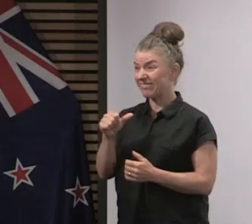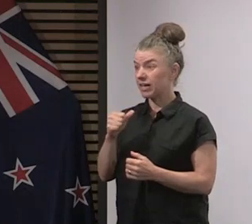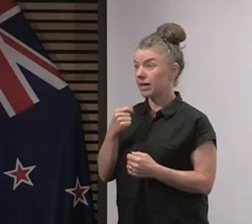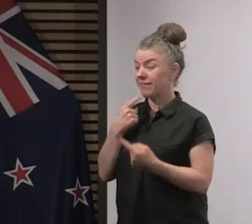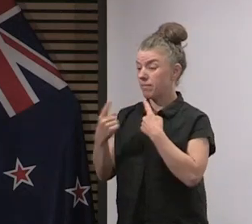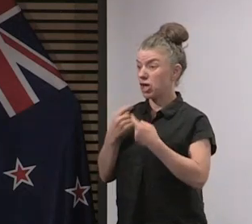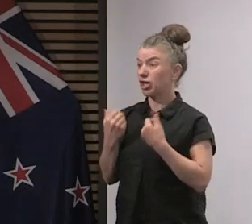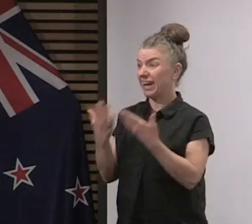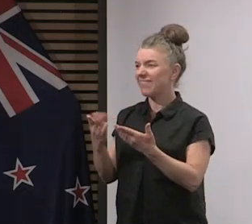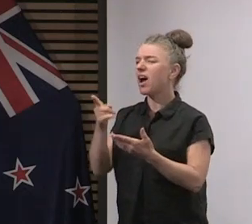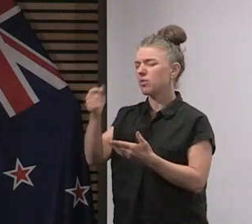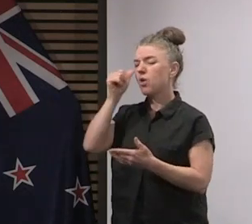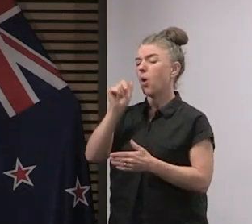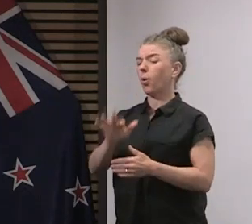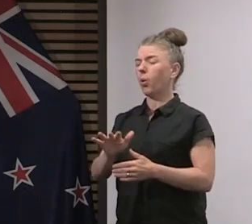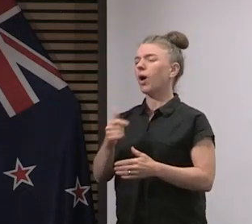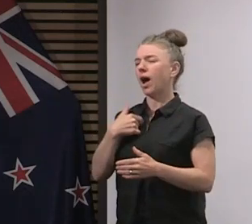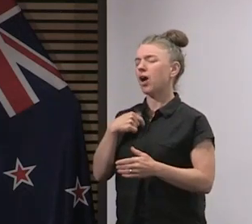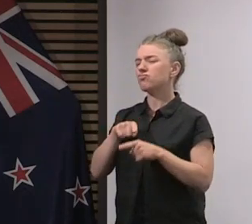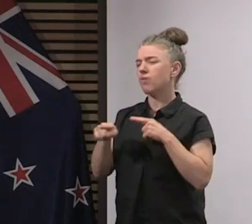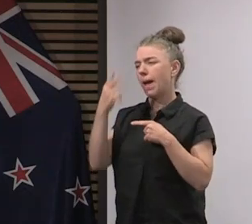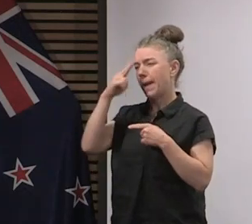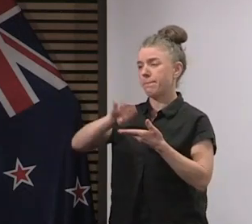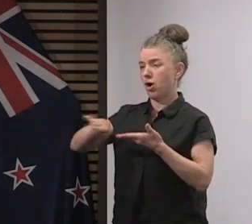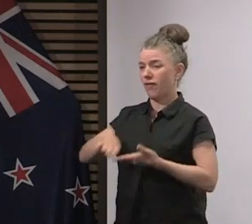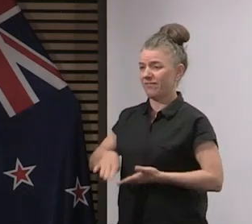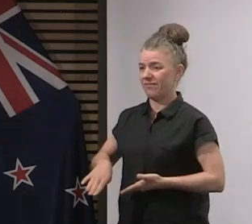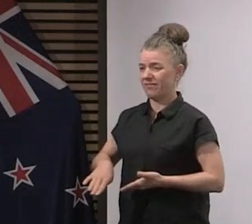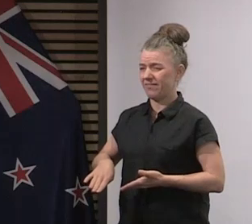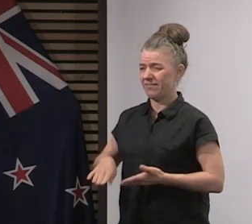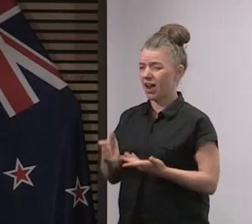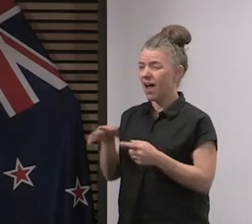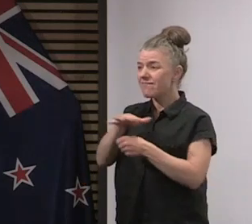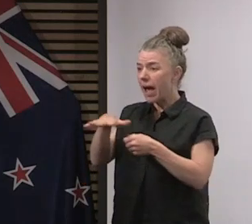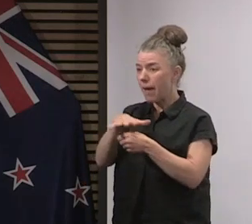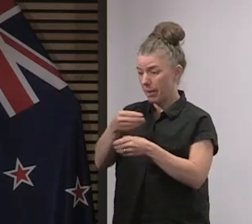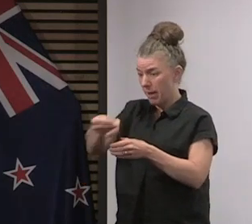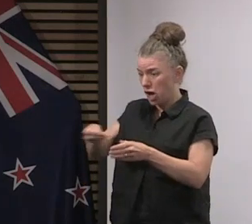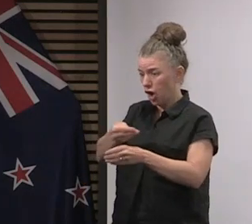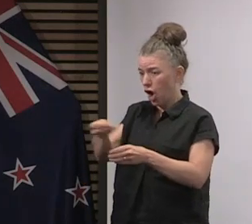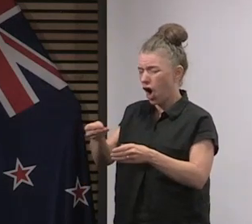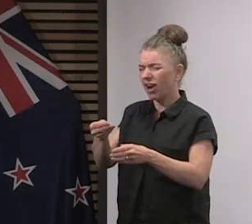Christchurch, the Rosewood. We are trying to strike a balance in a group that might be